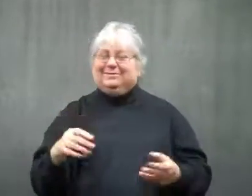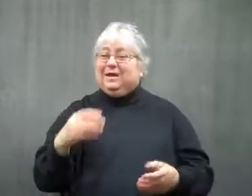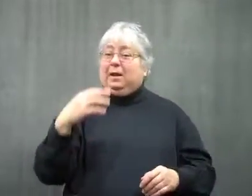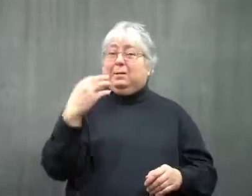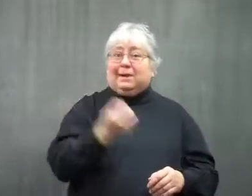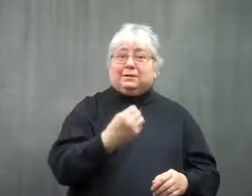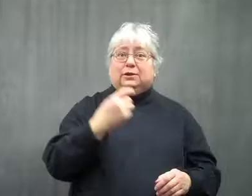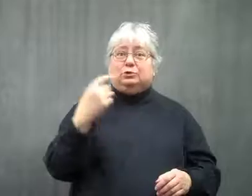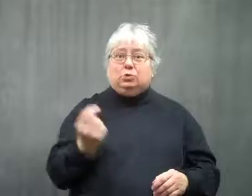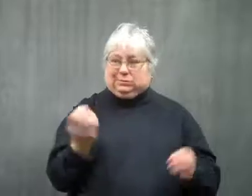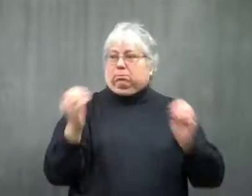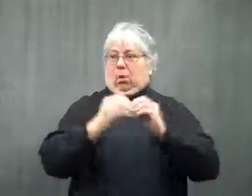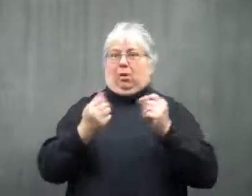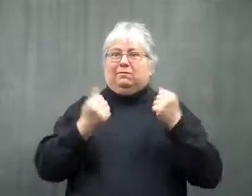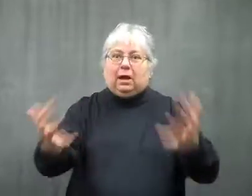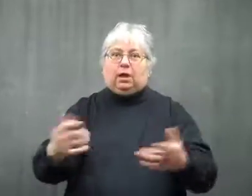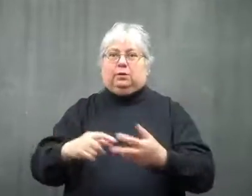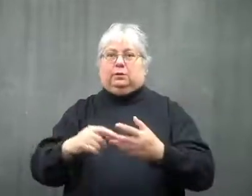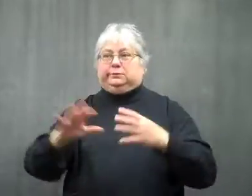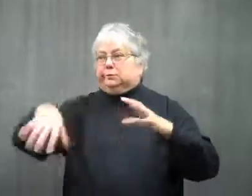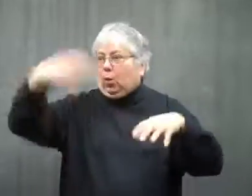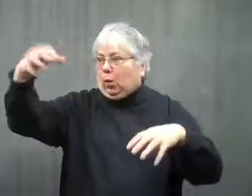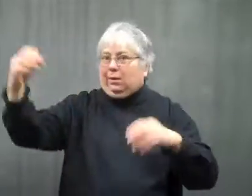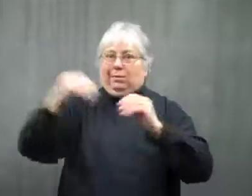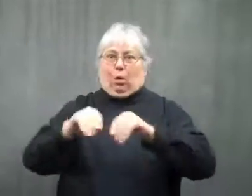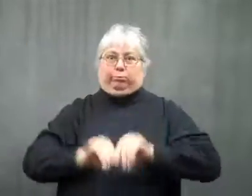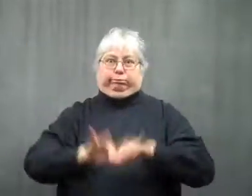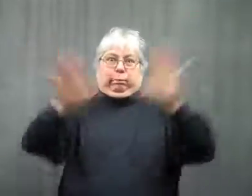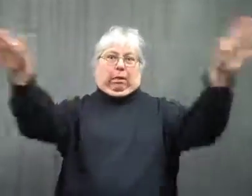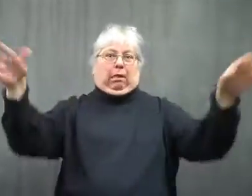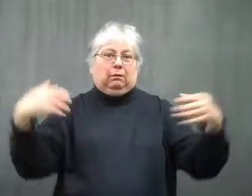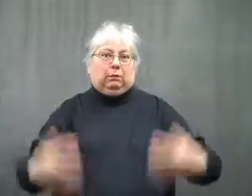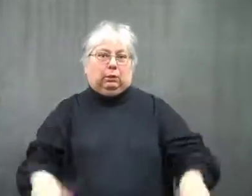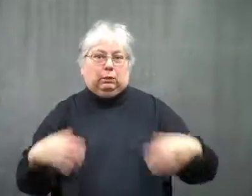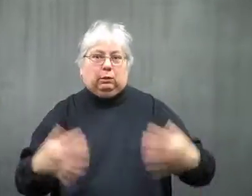There was more smoke and fire on Monday and Tuesday, along with radiation.